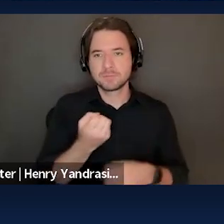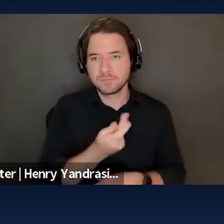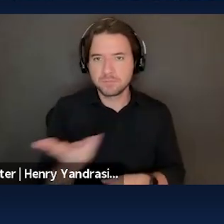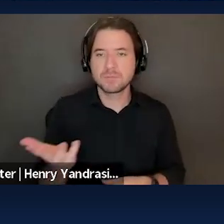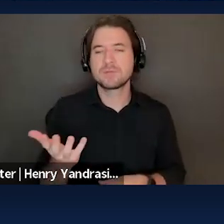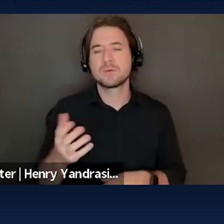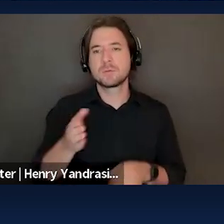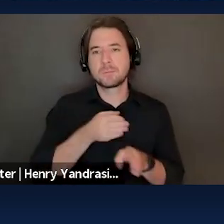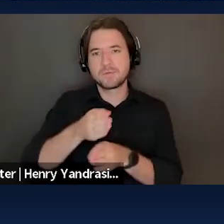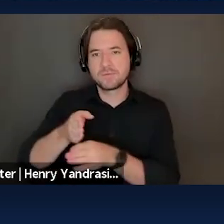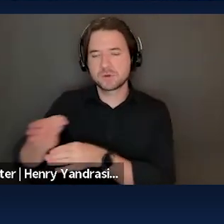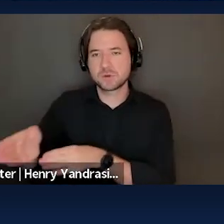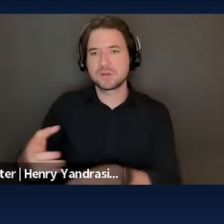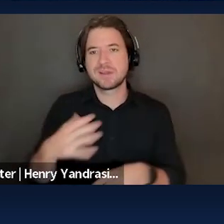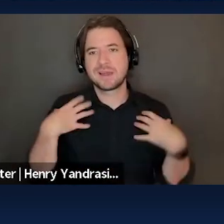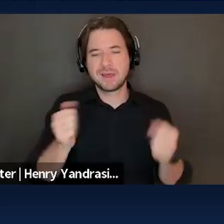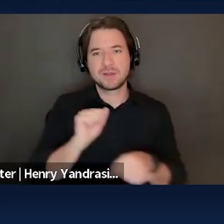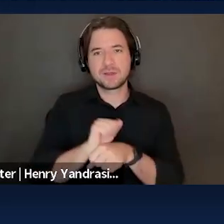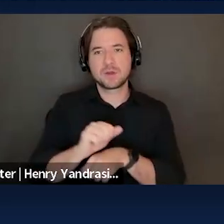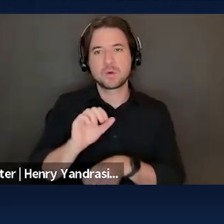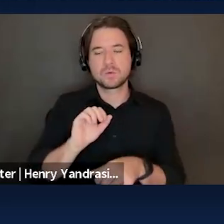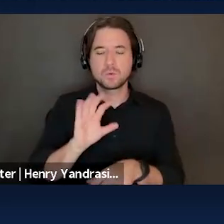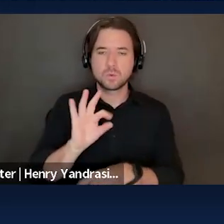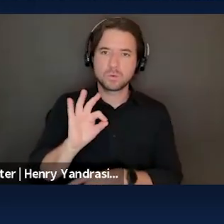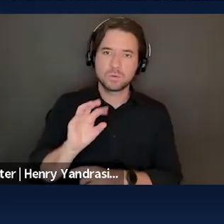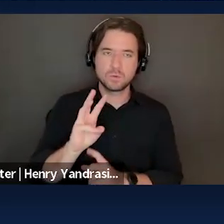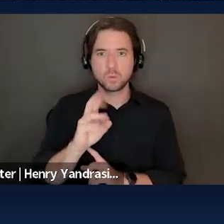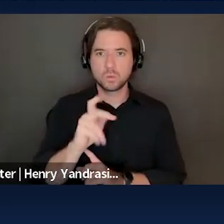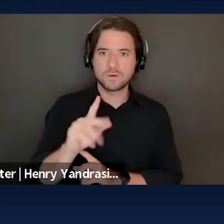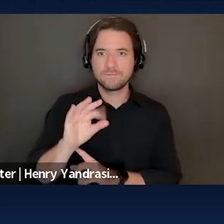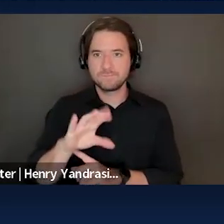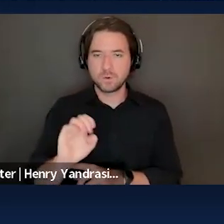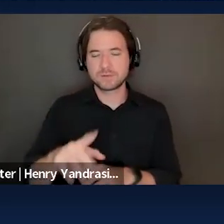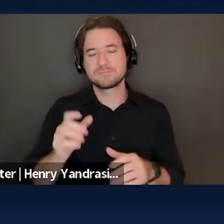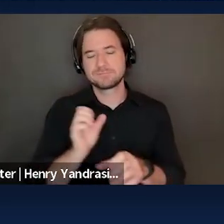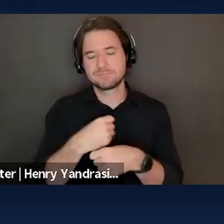Person-centered, equitable care, and reduced health disparities. And in today's presentation.